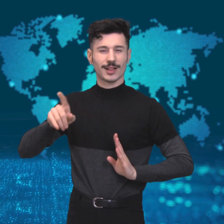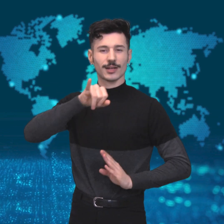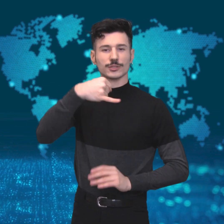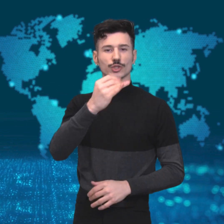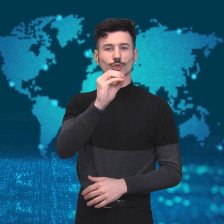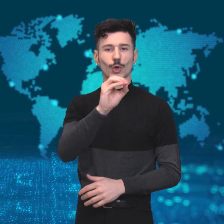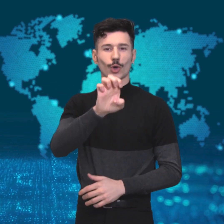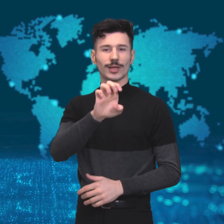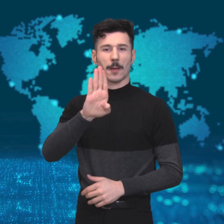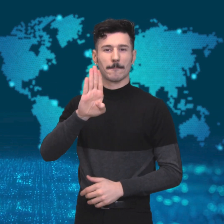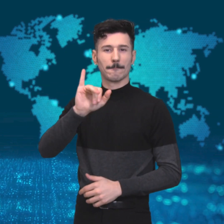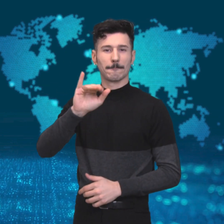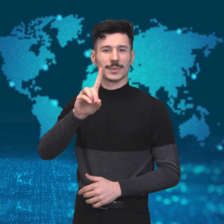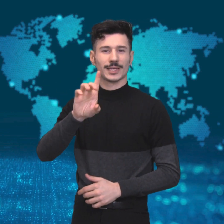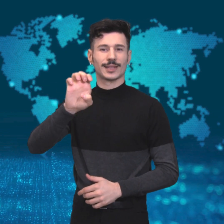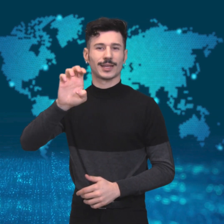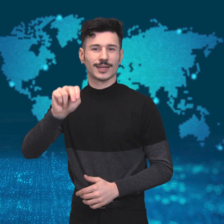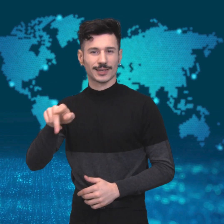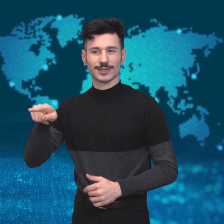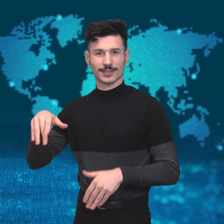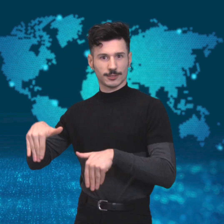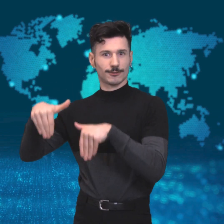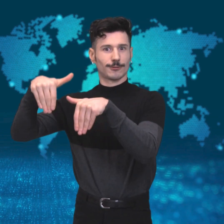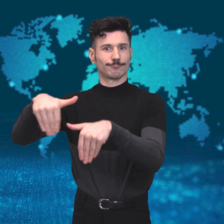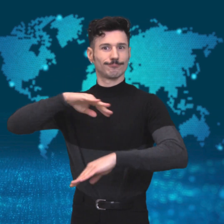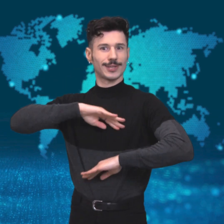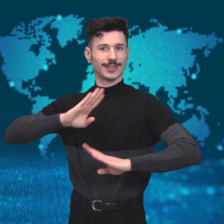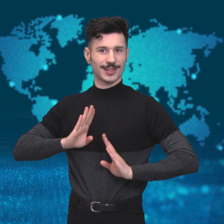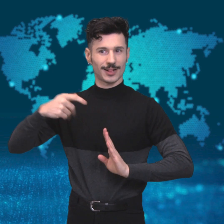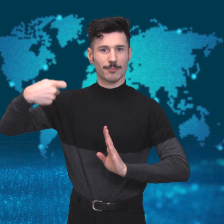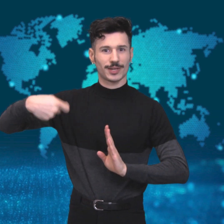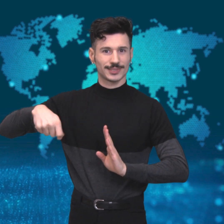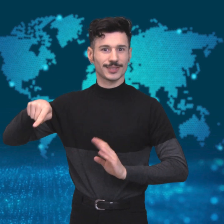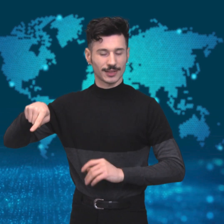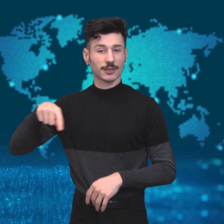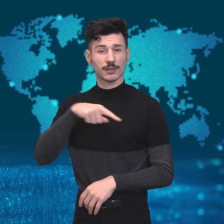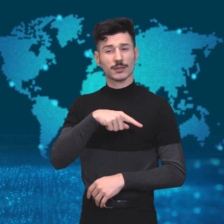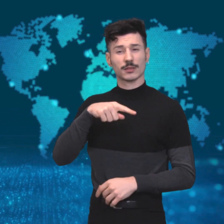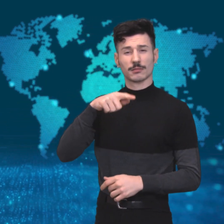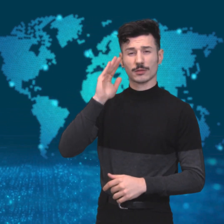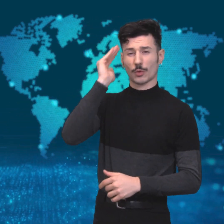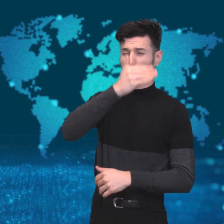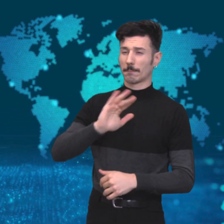presidential election rivals, Joe Biden and win